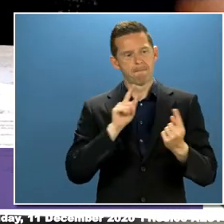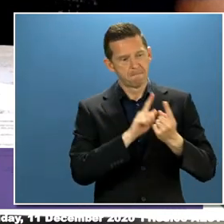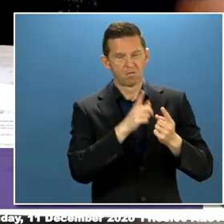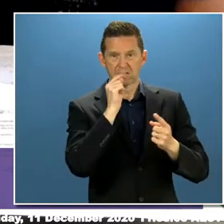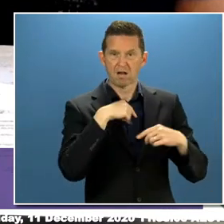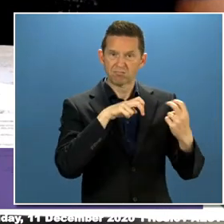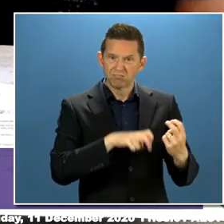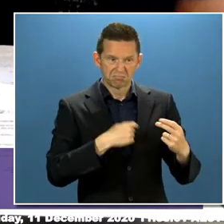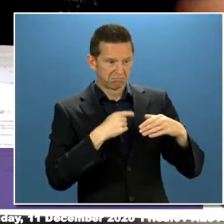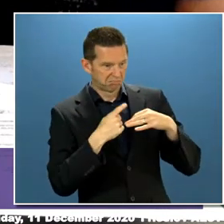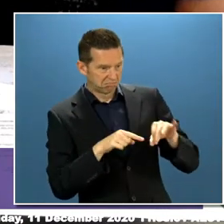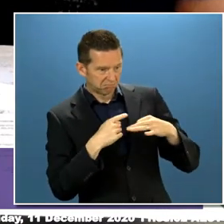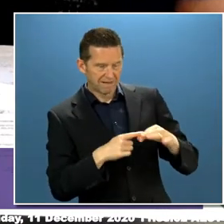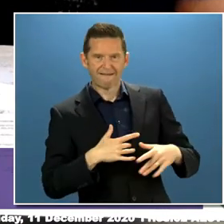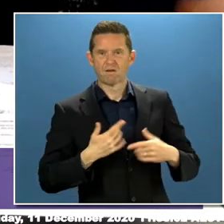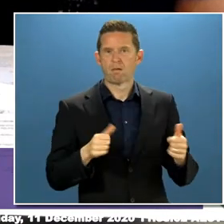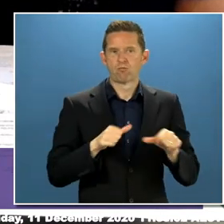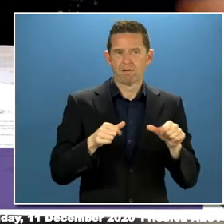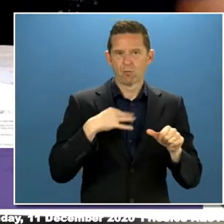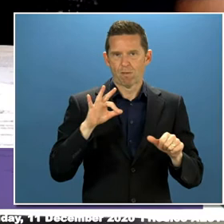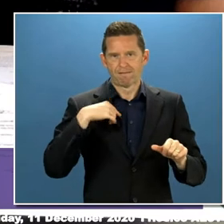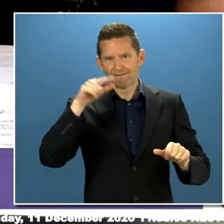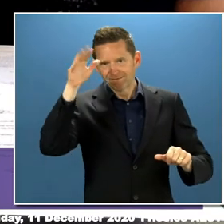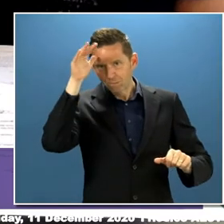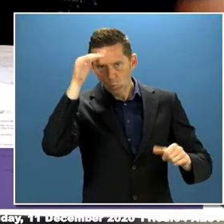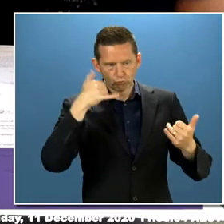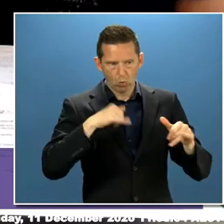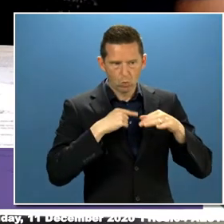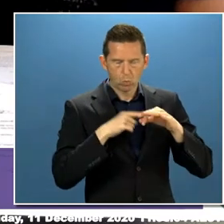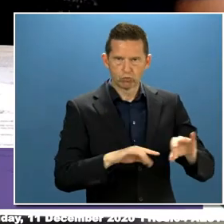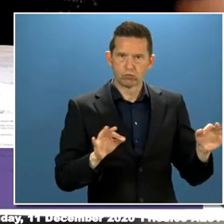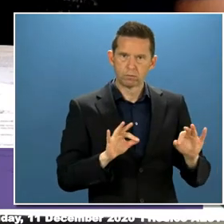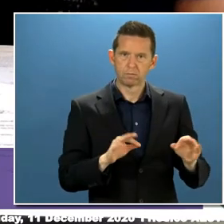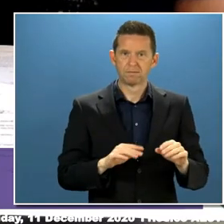environment, as Dani said, there is a certain type of GSA person, we're very